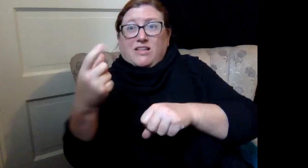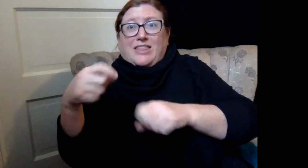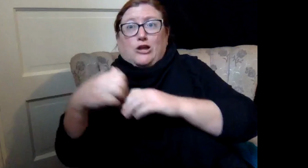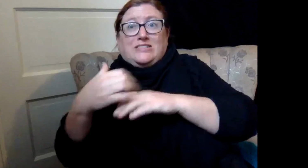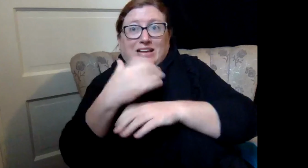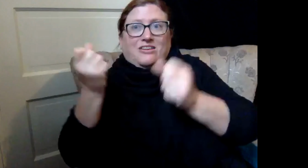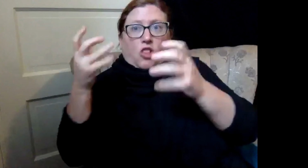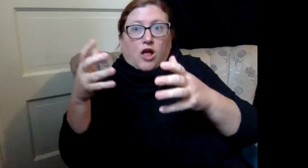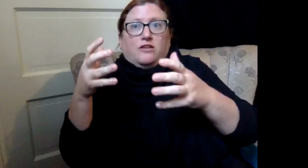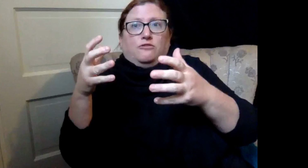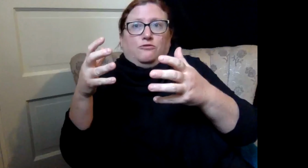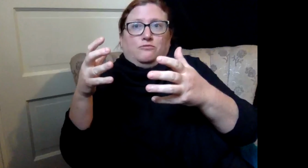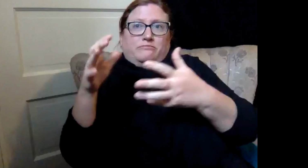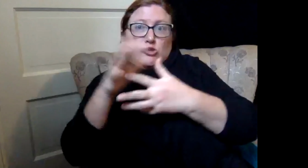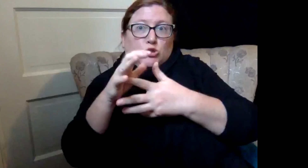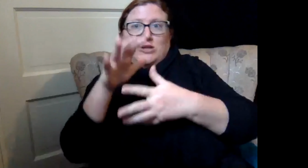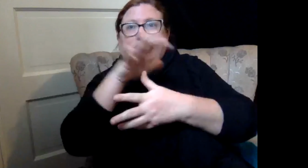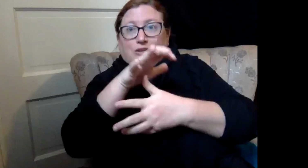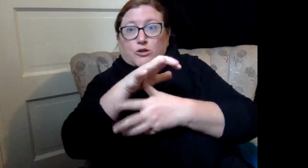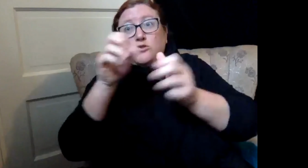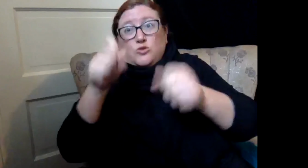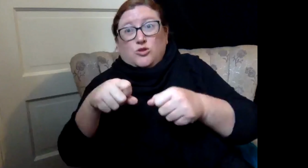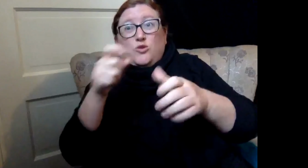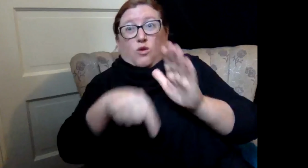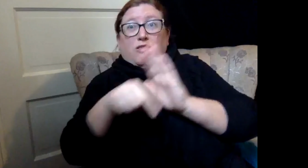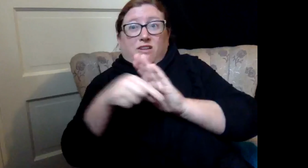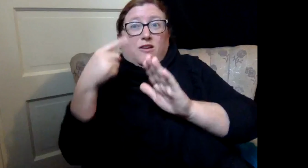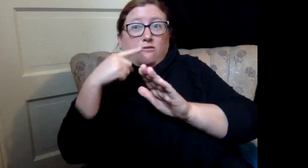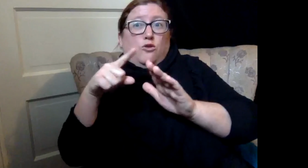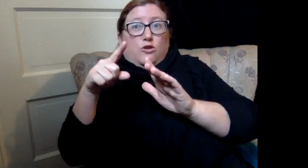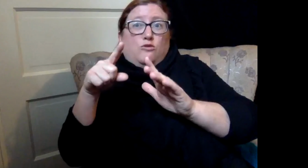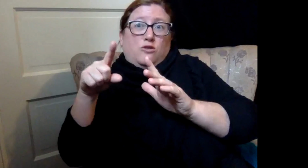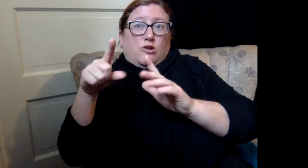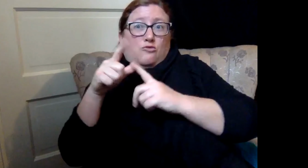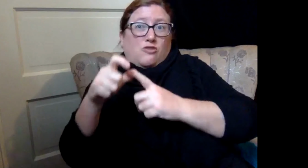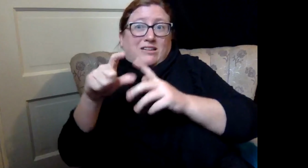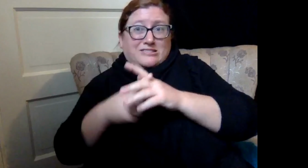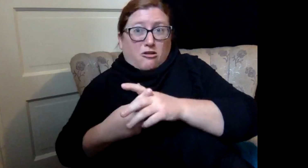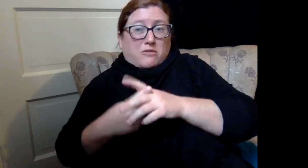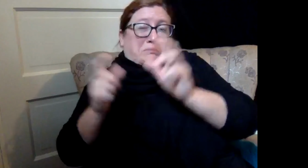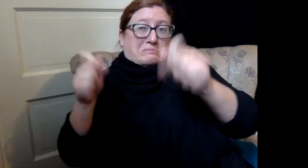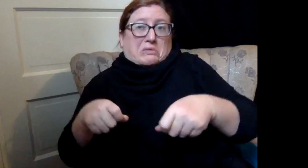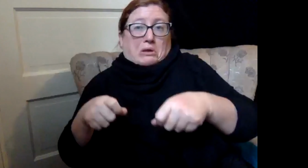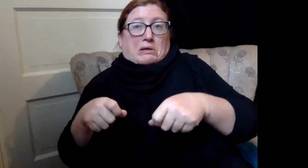around what the rest of the year will be like for k-12, we